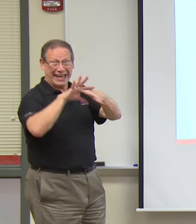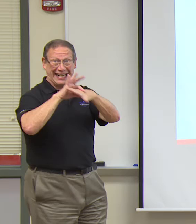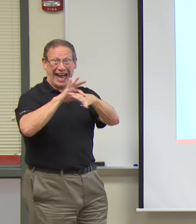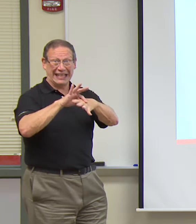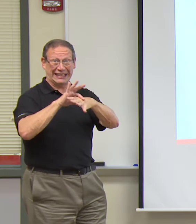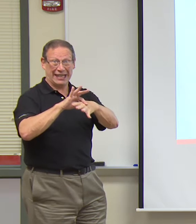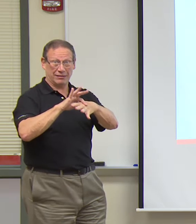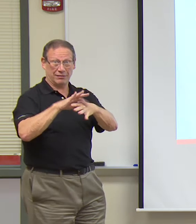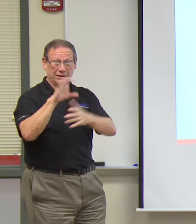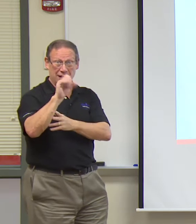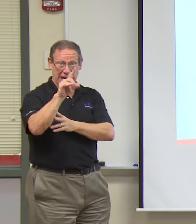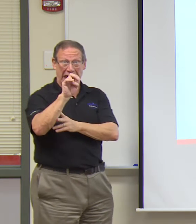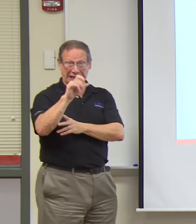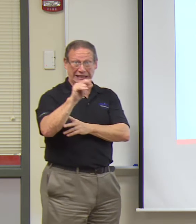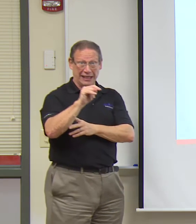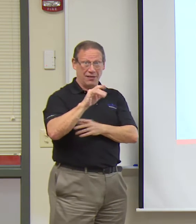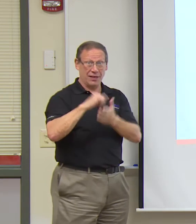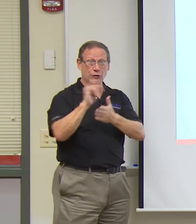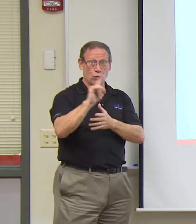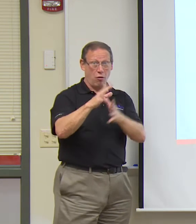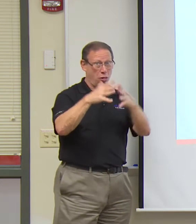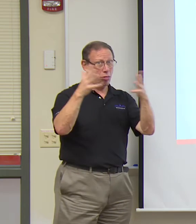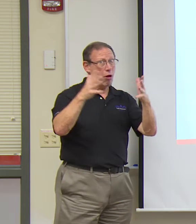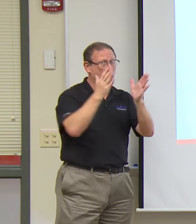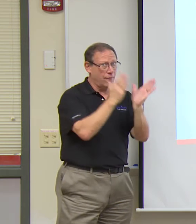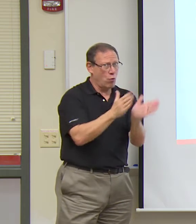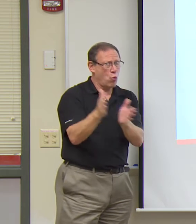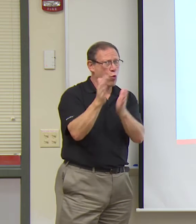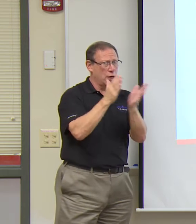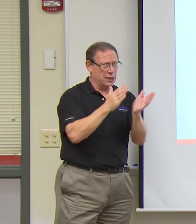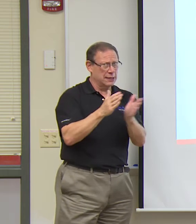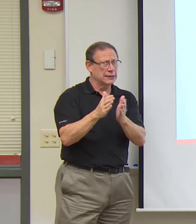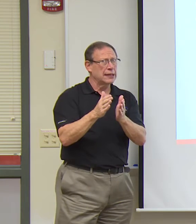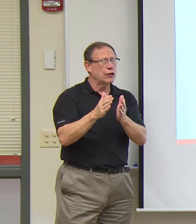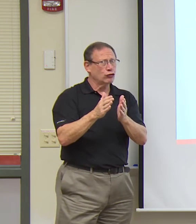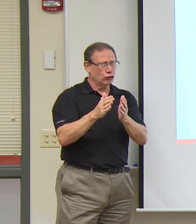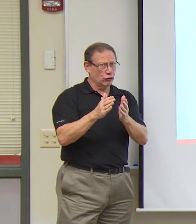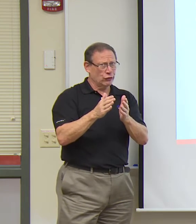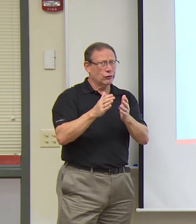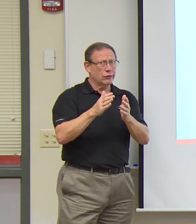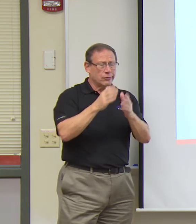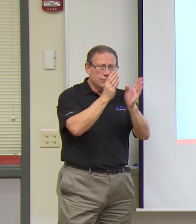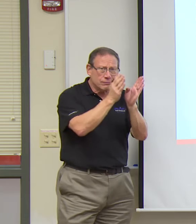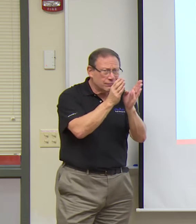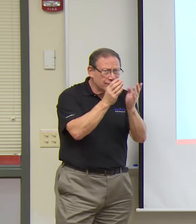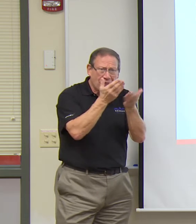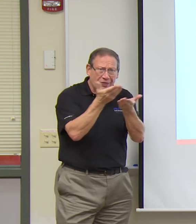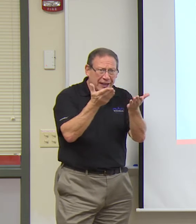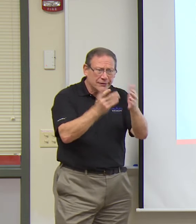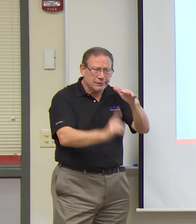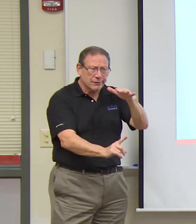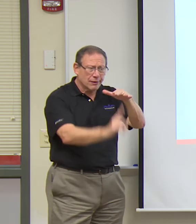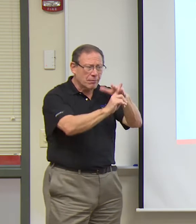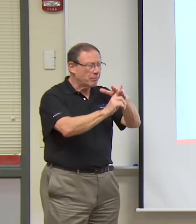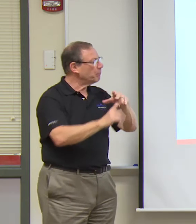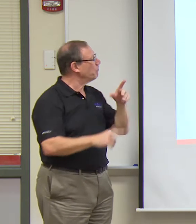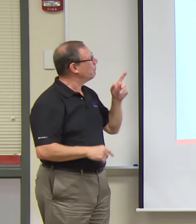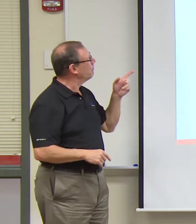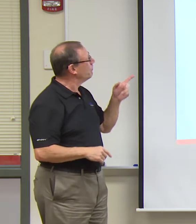a lot of the organizational issues come from, and one strategy is to try to keep it